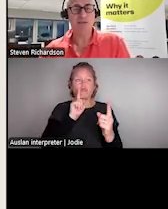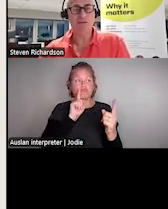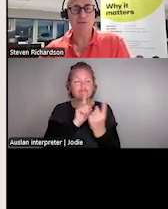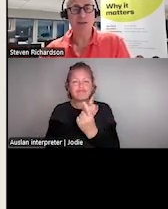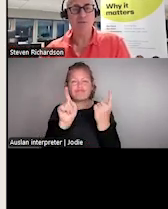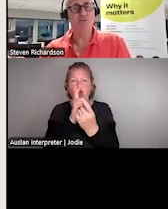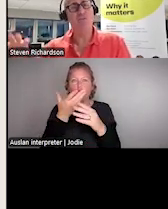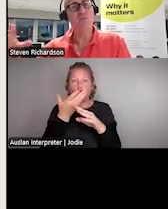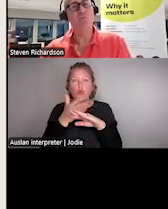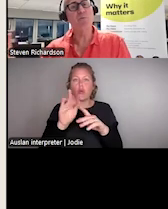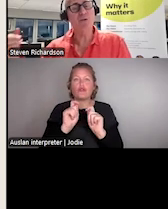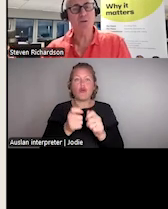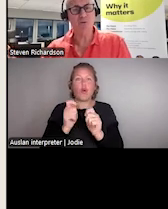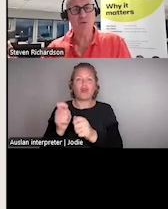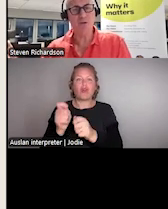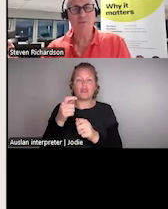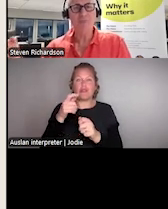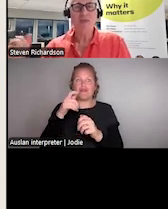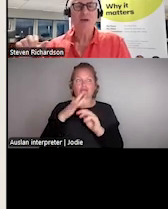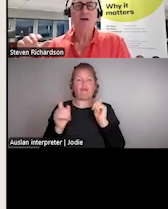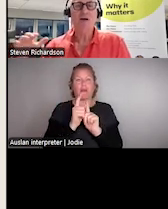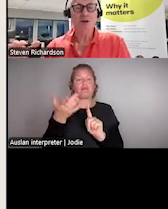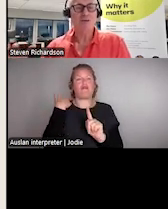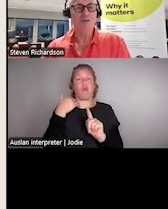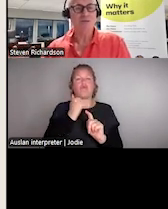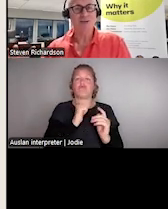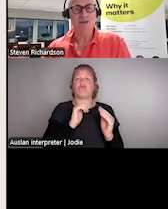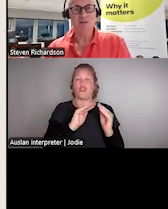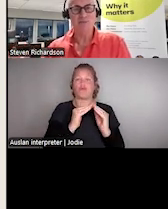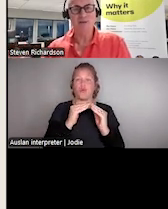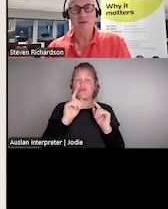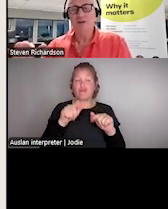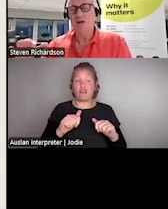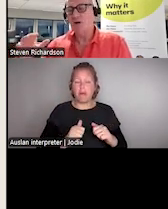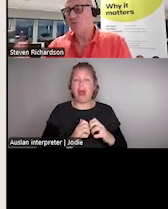have otherwise come across. So they have built community around the Giving Day effort.